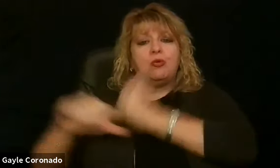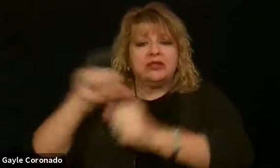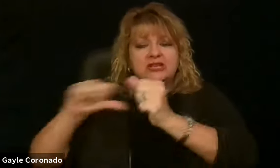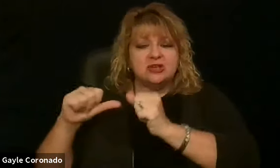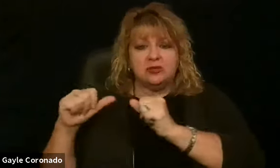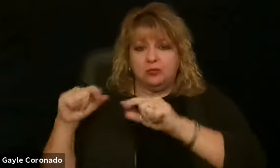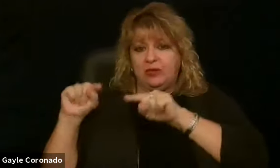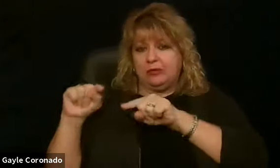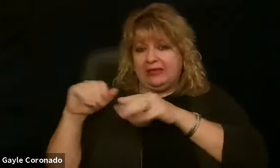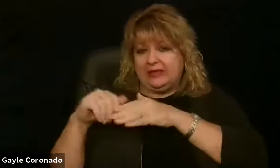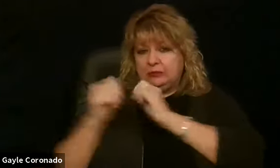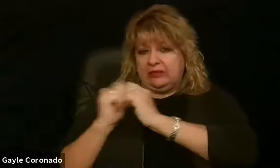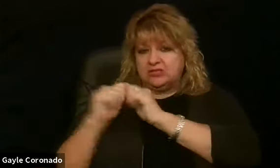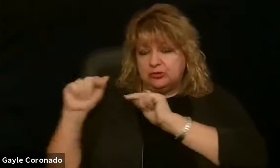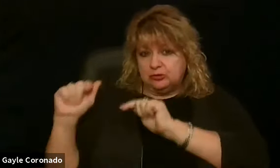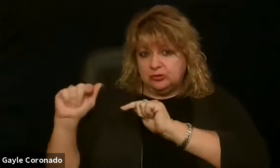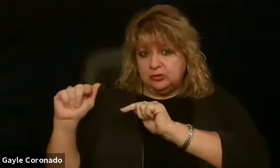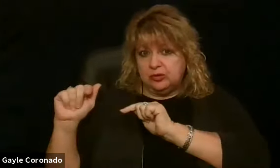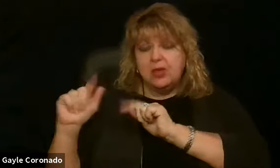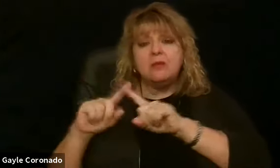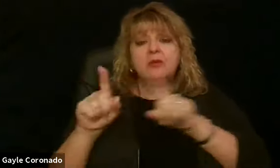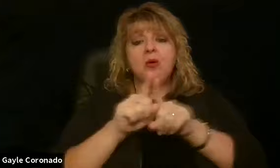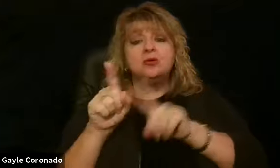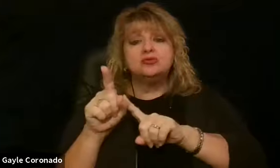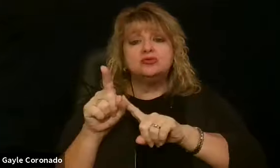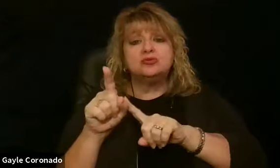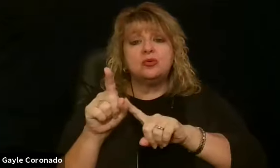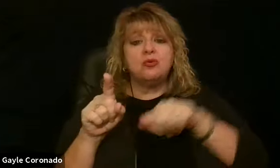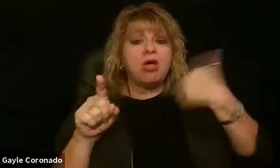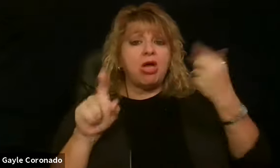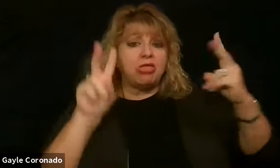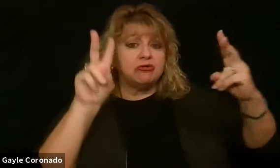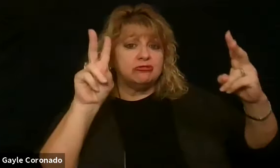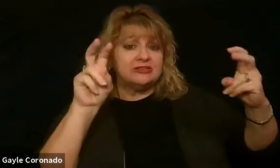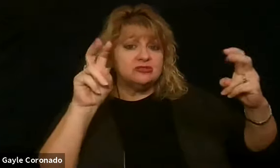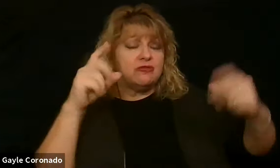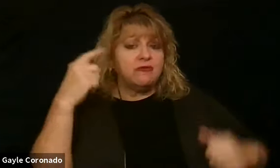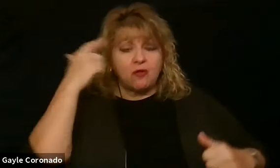type of community with each other, but also just suffering another issue so far as mental health.